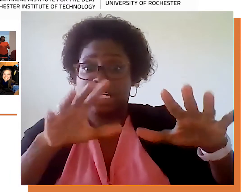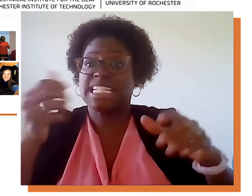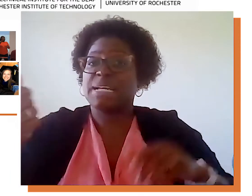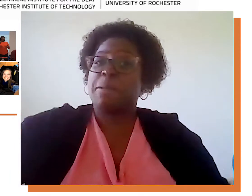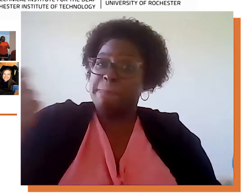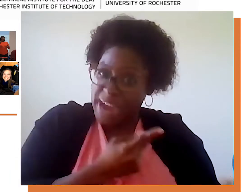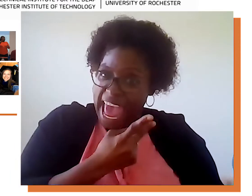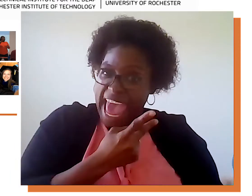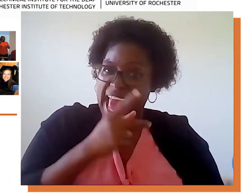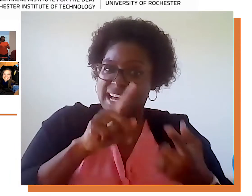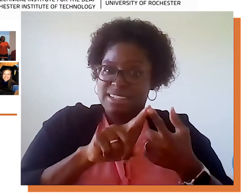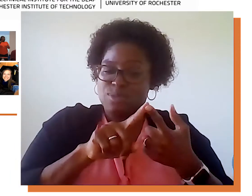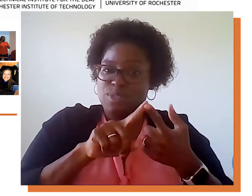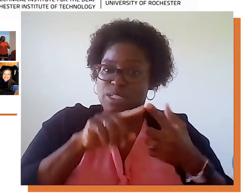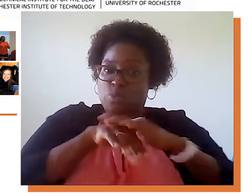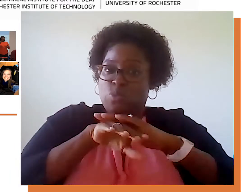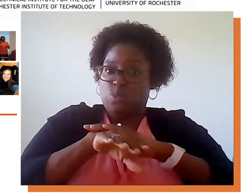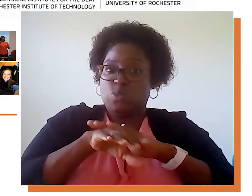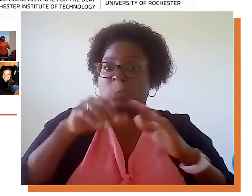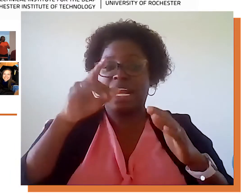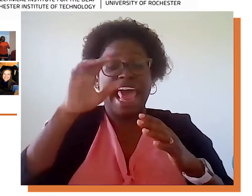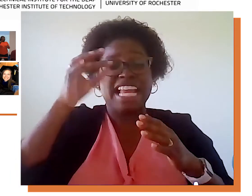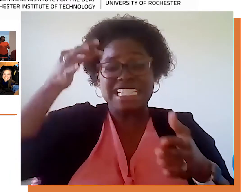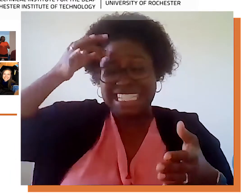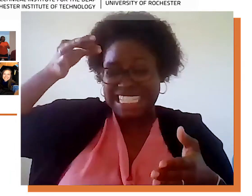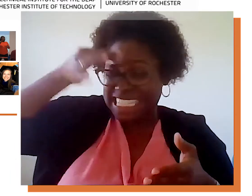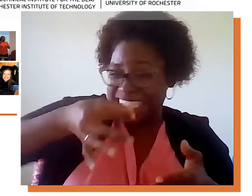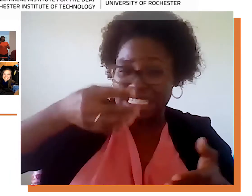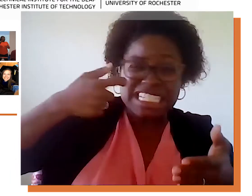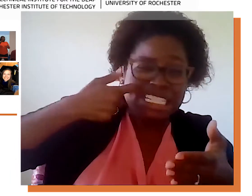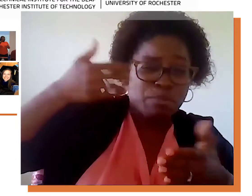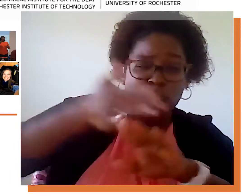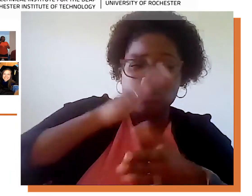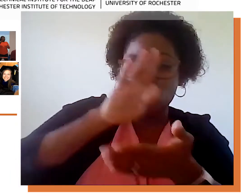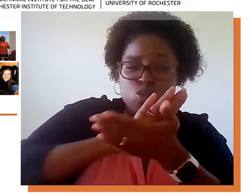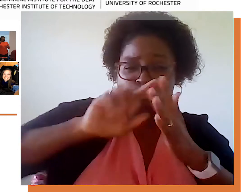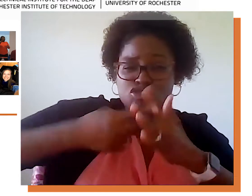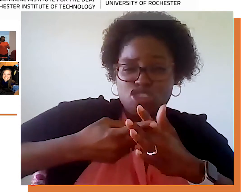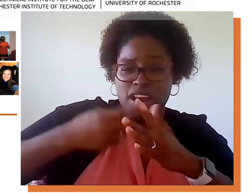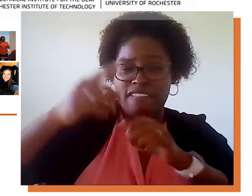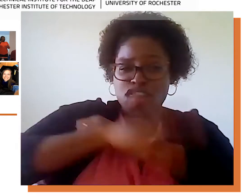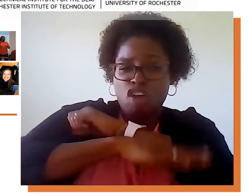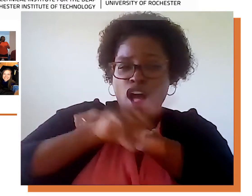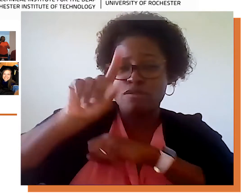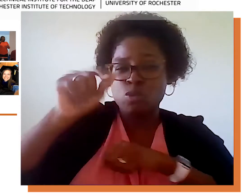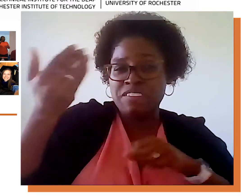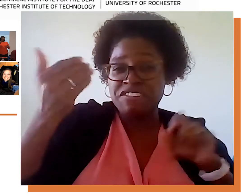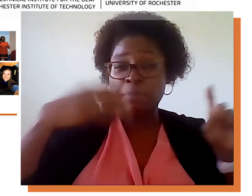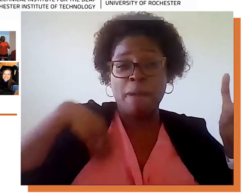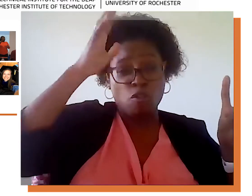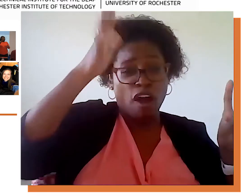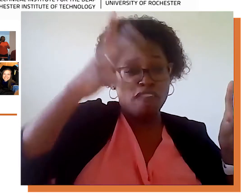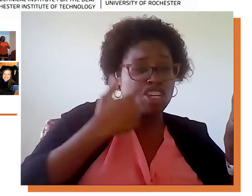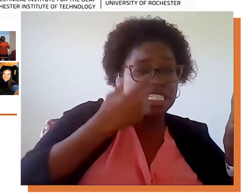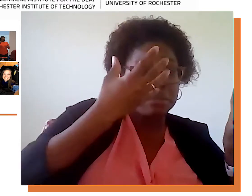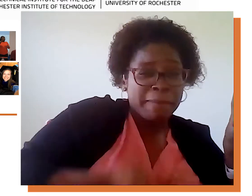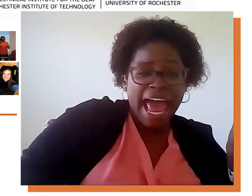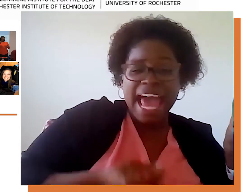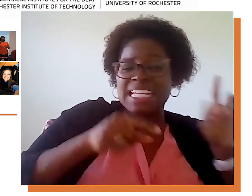but she did her magic, and she got me back, just barely before fall of 2015 semester started. My grandfather had just passed.